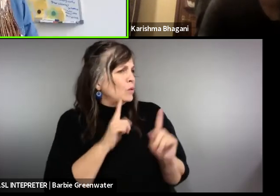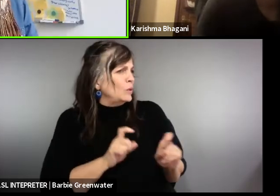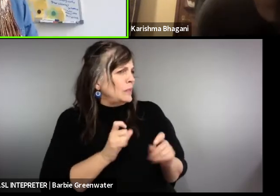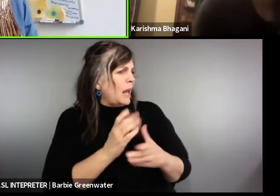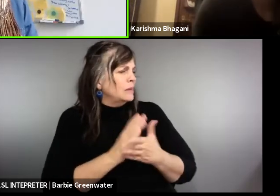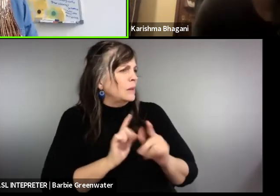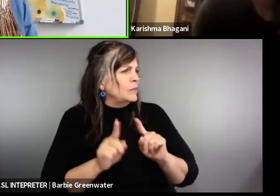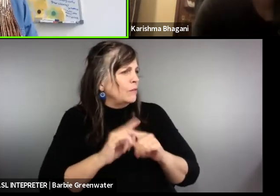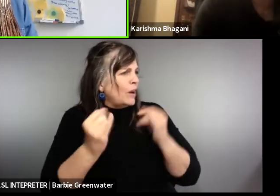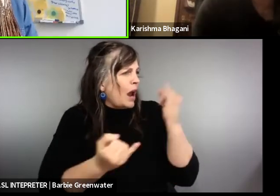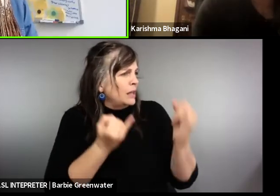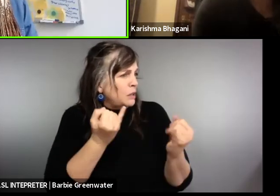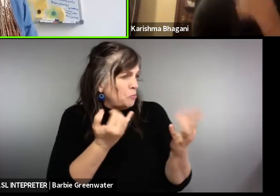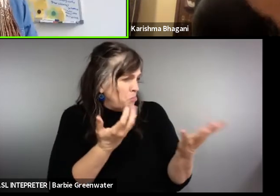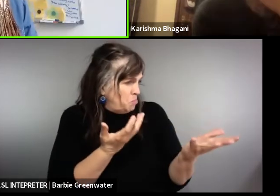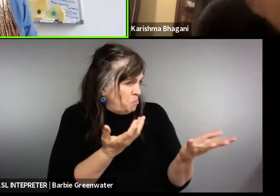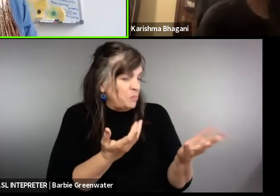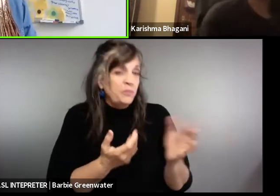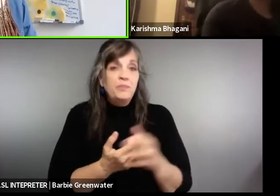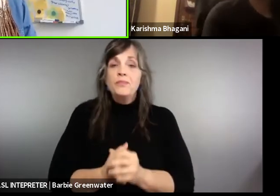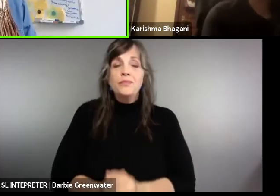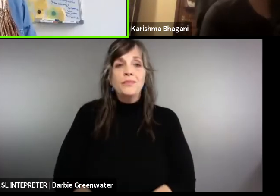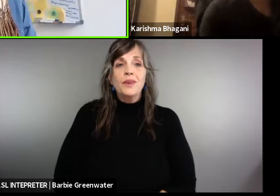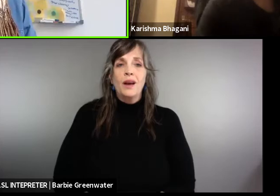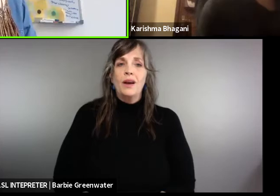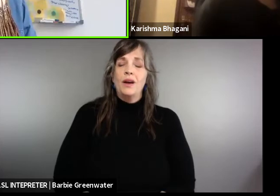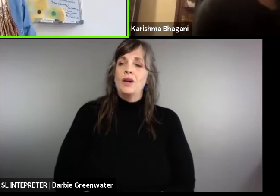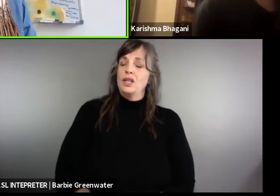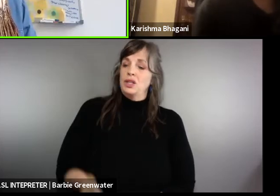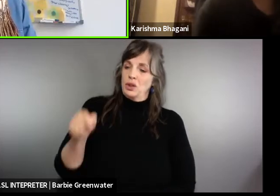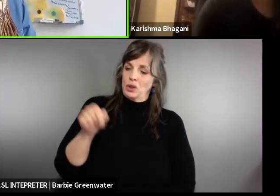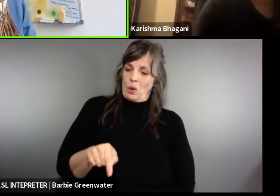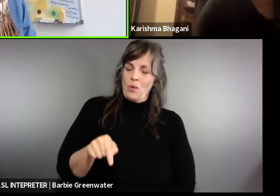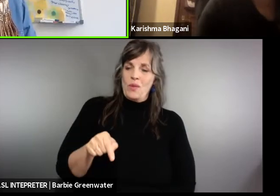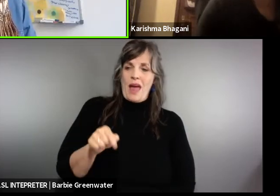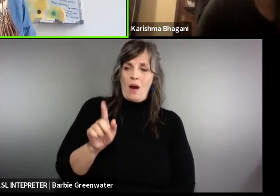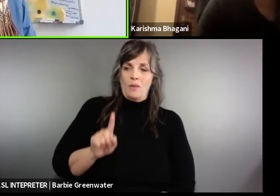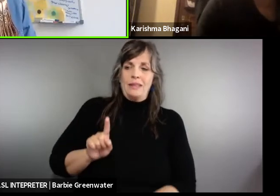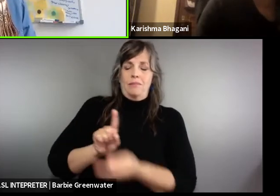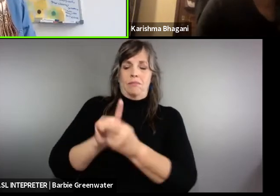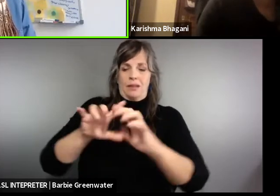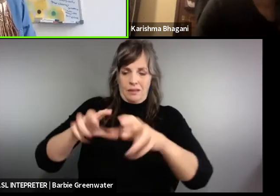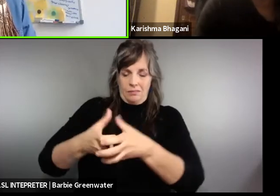So really, PACE for us was a meeting point. It was a professional space.